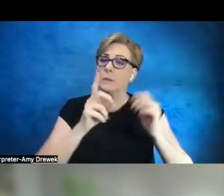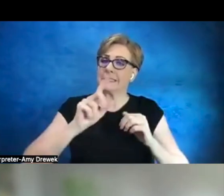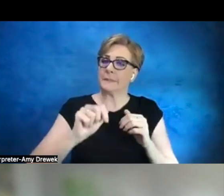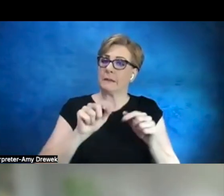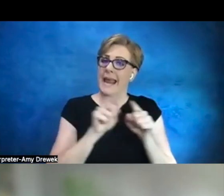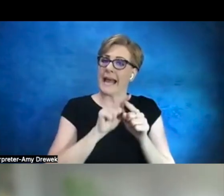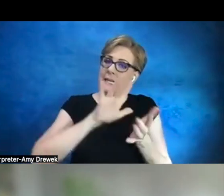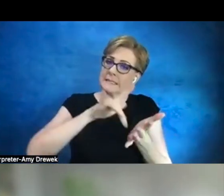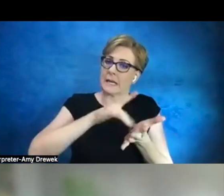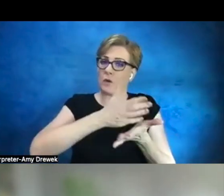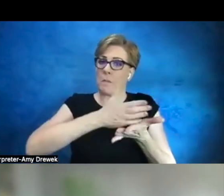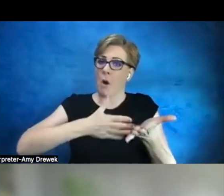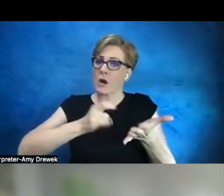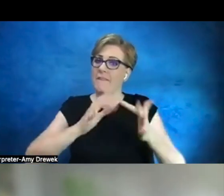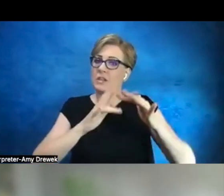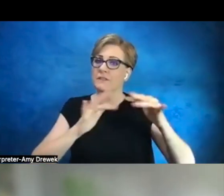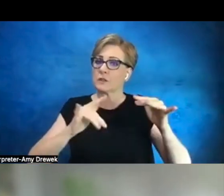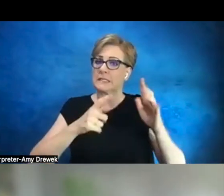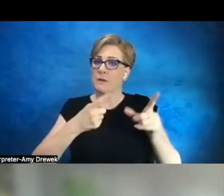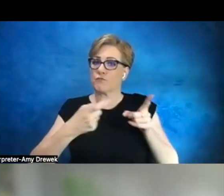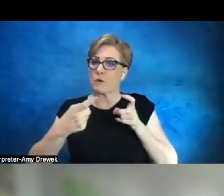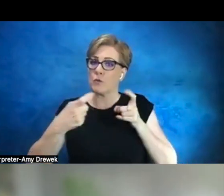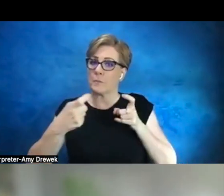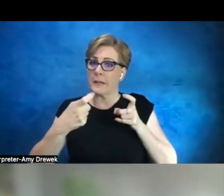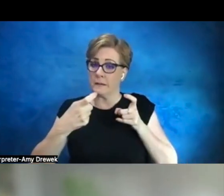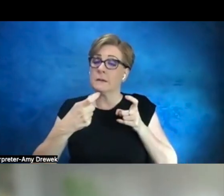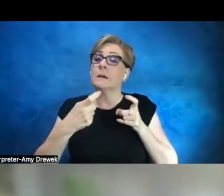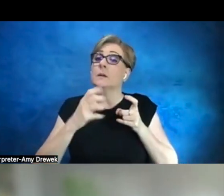of diversity recruitment for a more inclusive workforce.